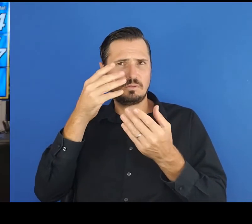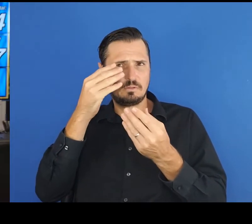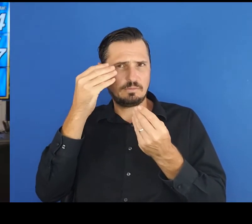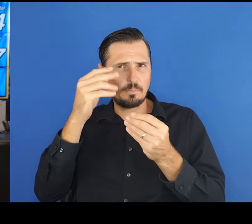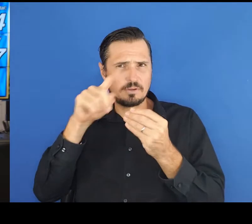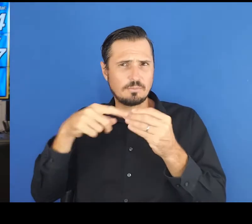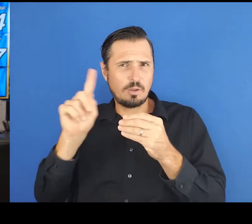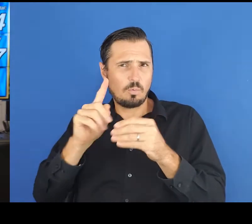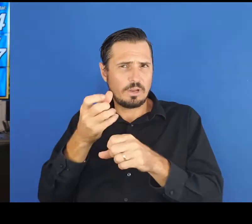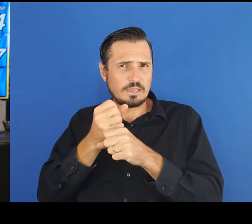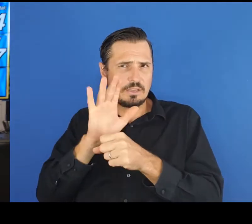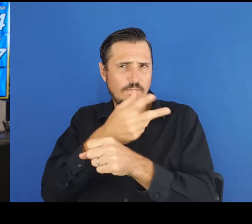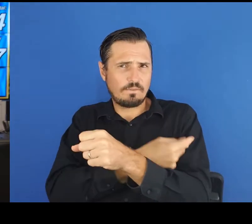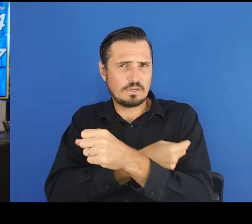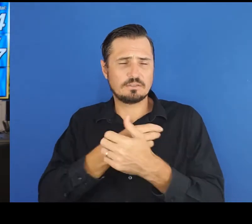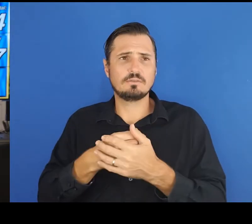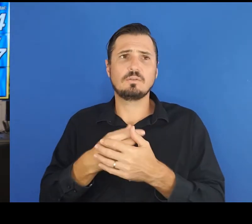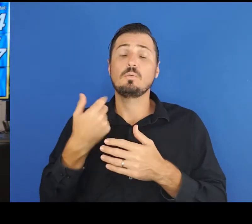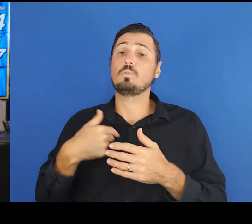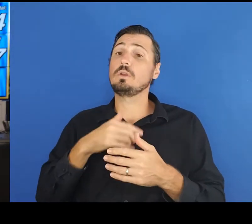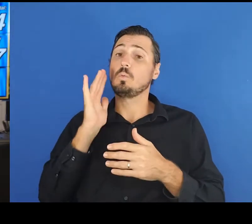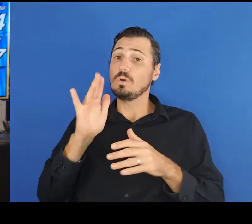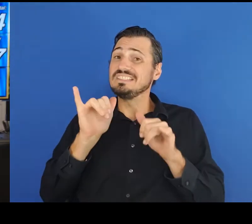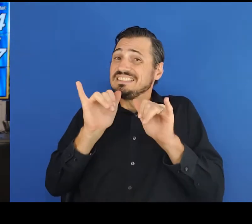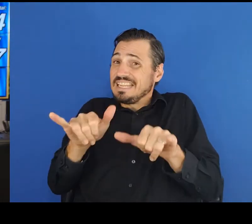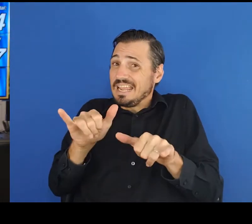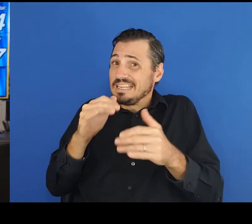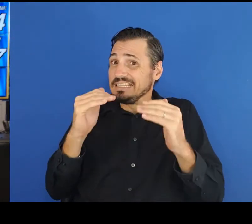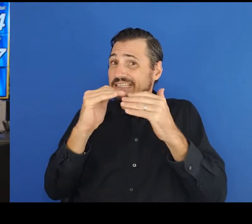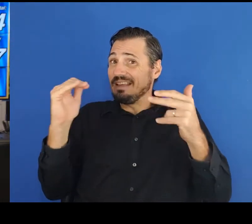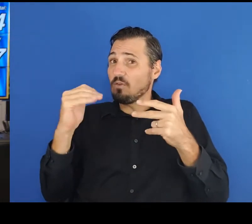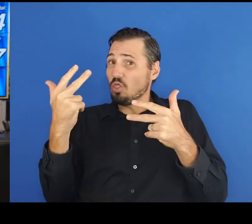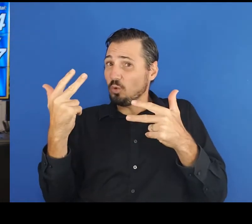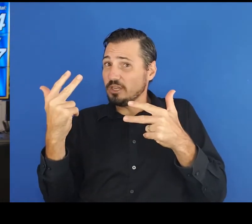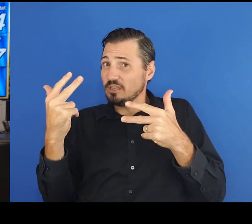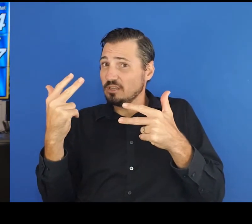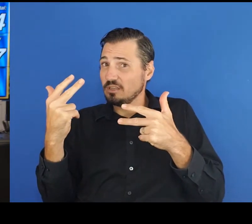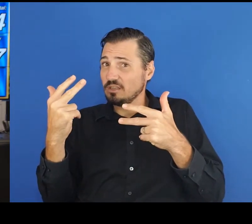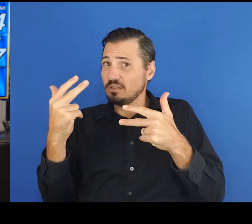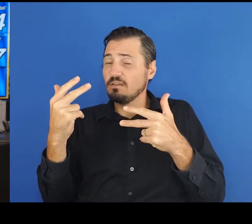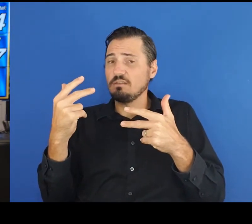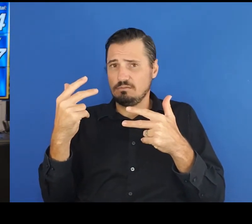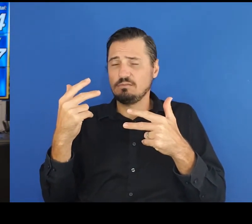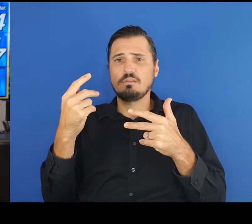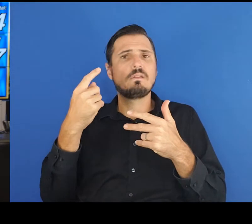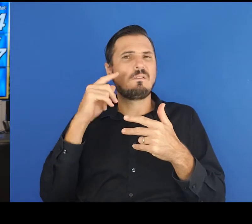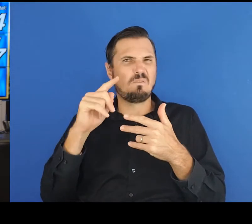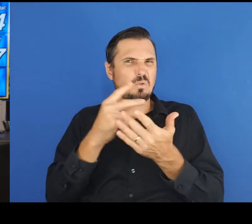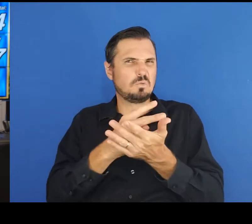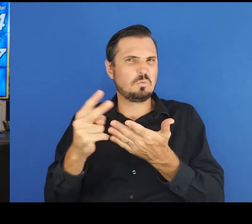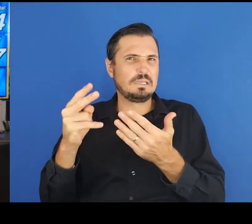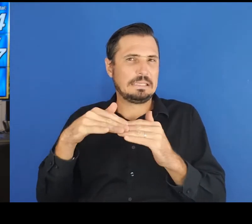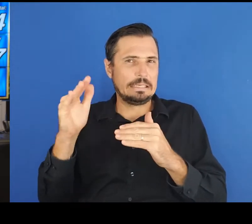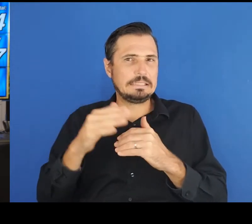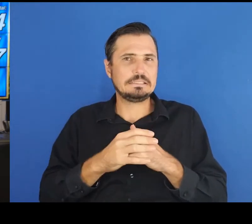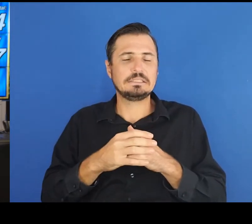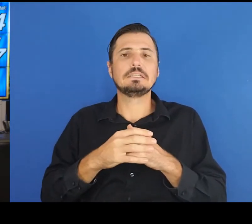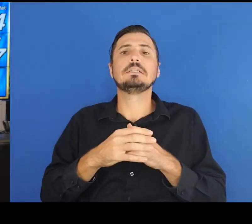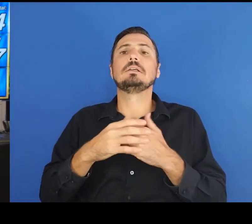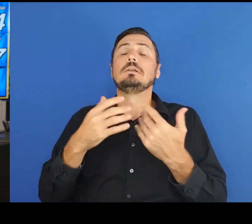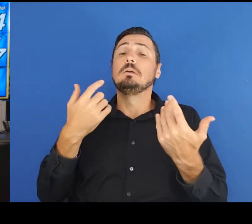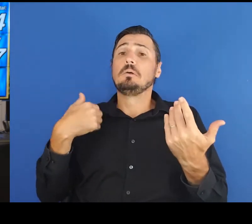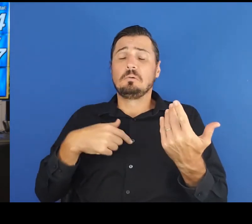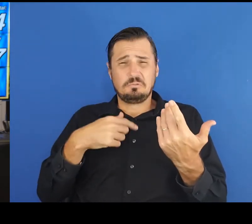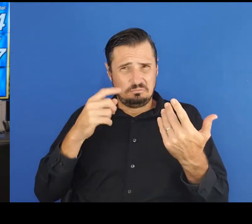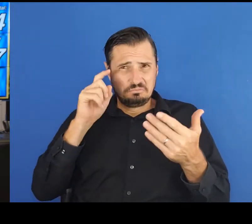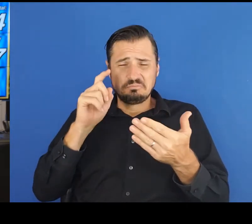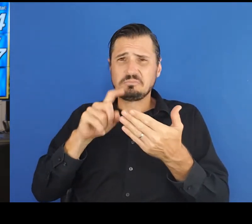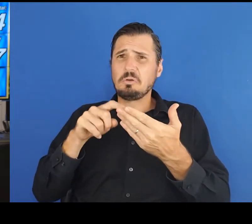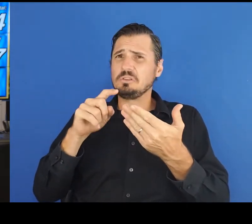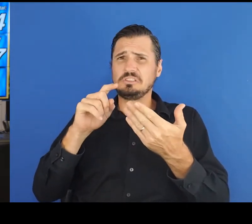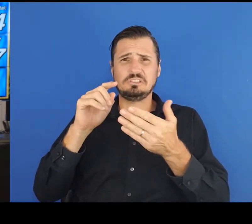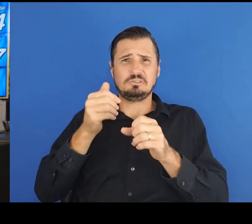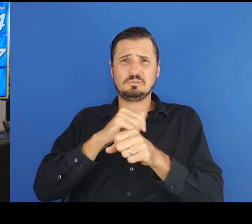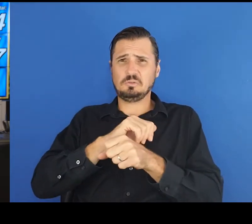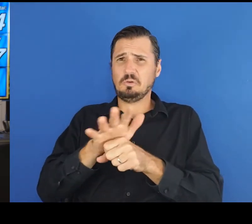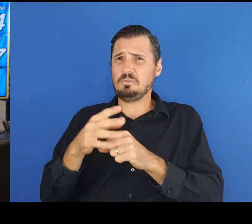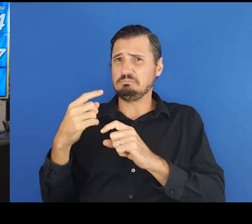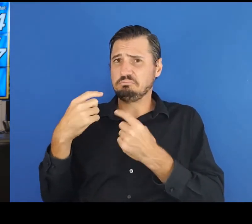We remain in Tier 3 for at least two weeks, but we continue to see our cases stabilize, which is a good sign. We can continue to keep our case counts low by practicing good safety measures -